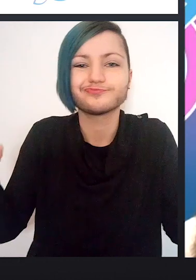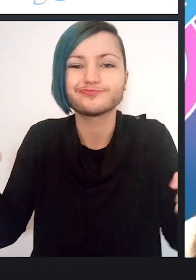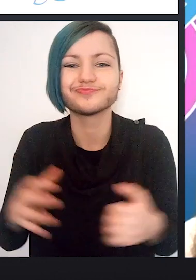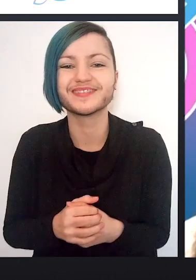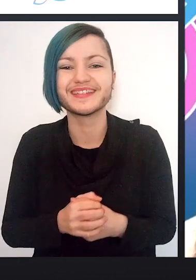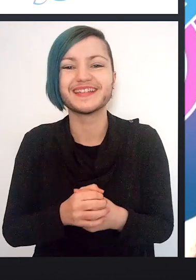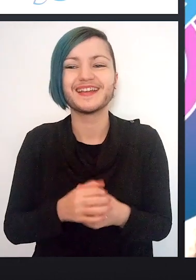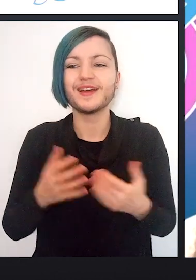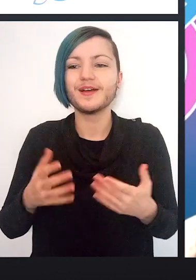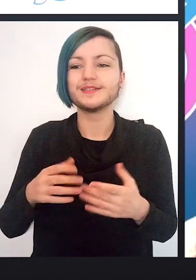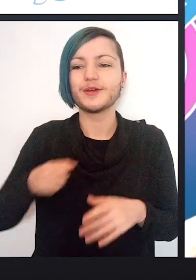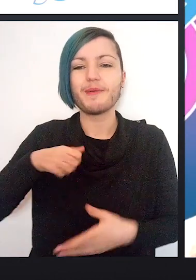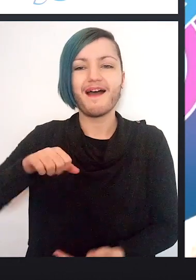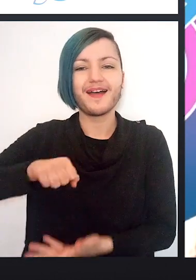Well at least I emptied my bag.